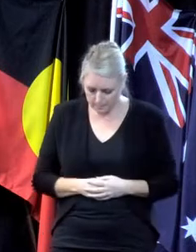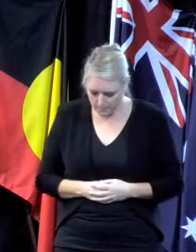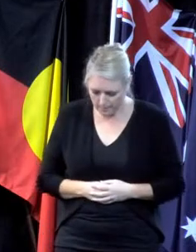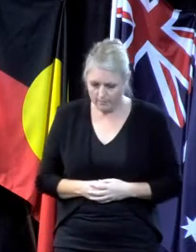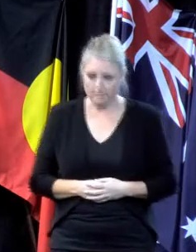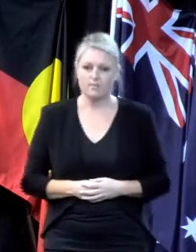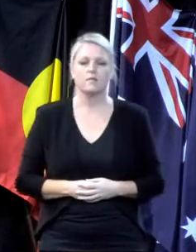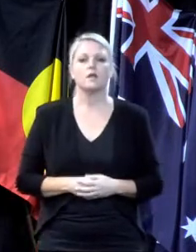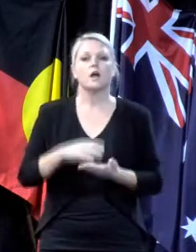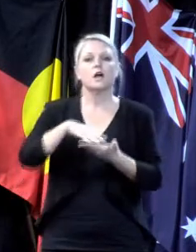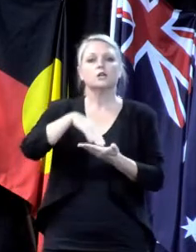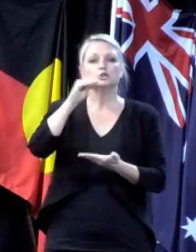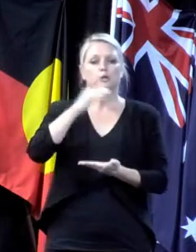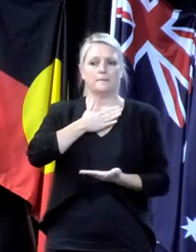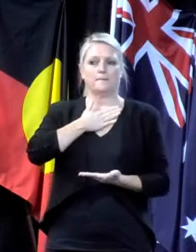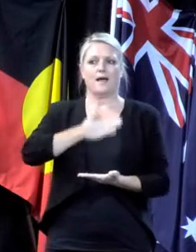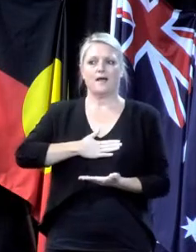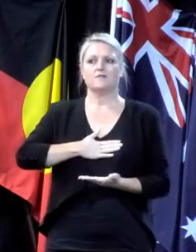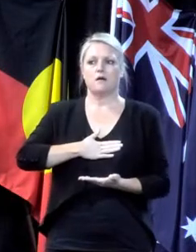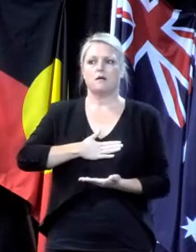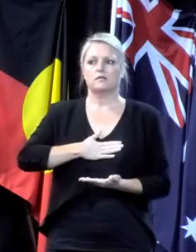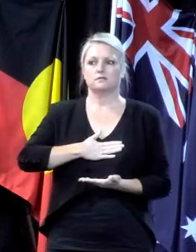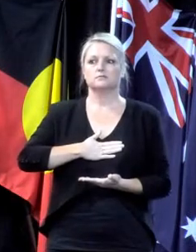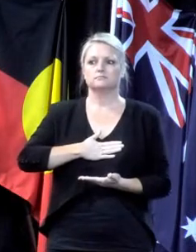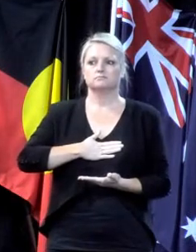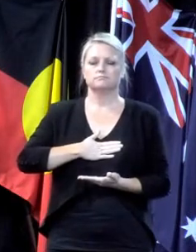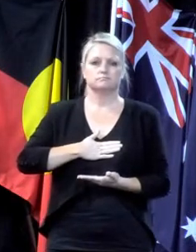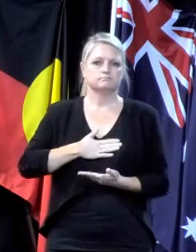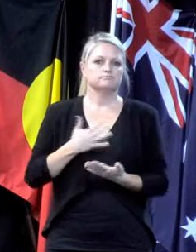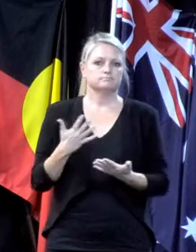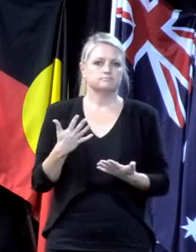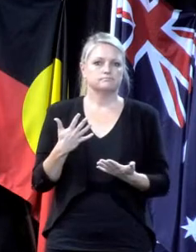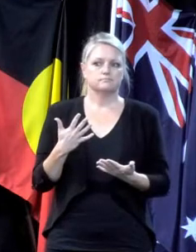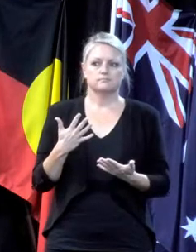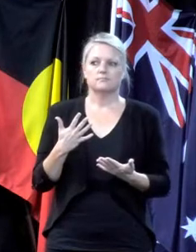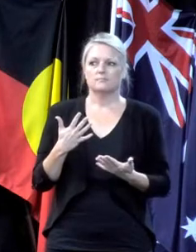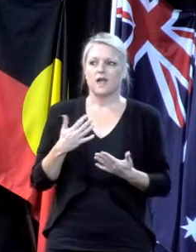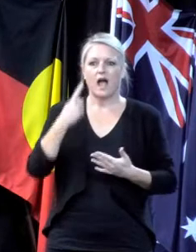Student behavior is obviously something that's on the cards for all schools.